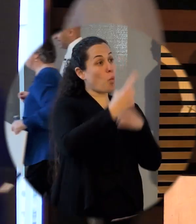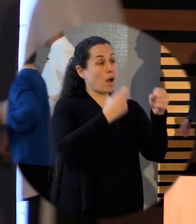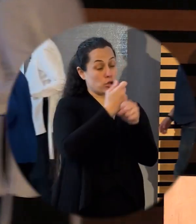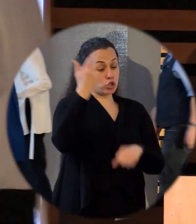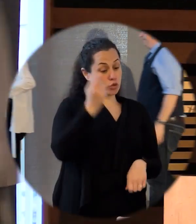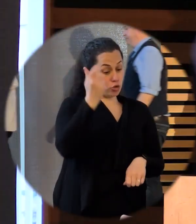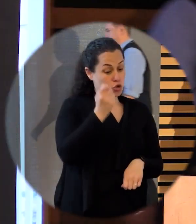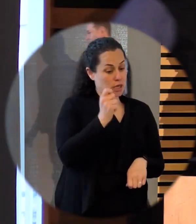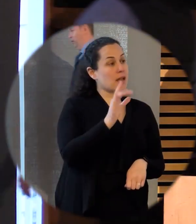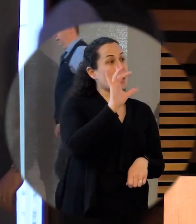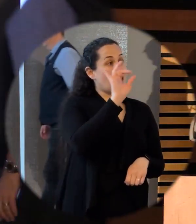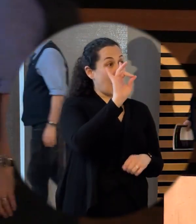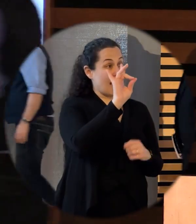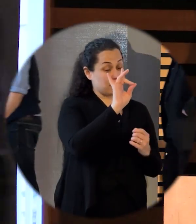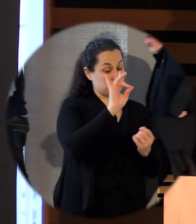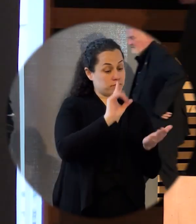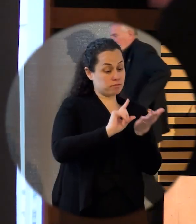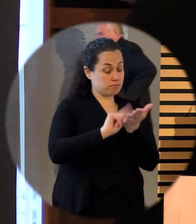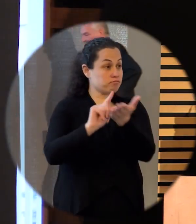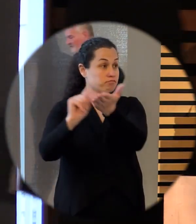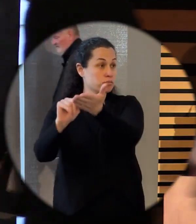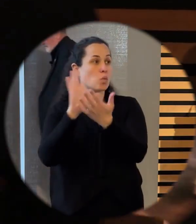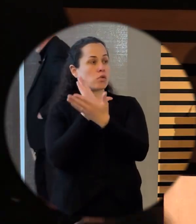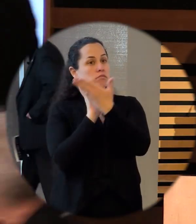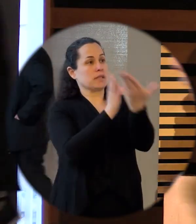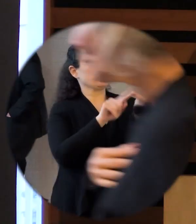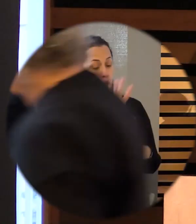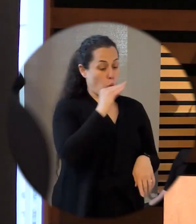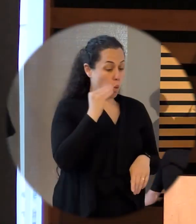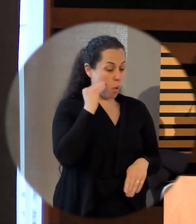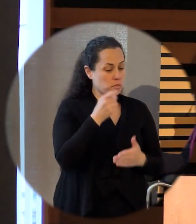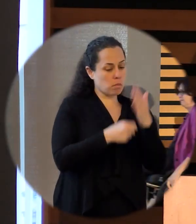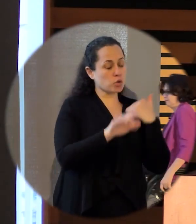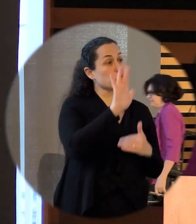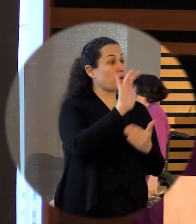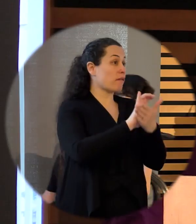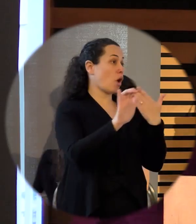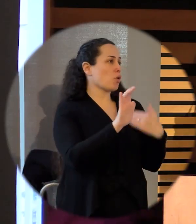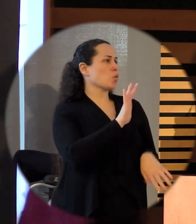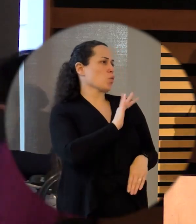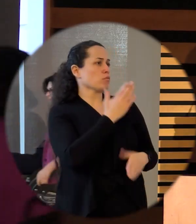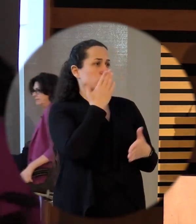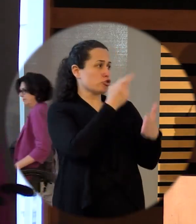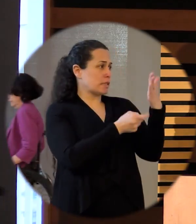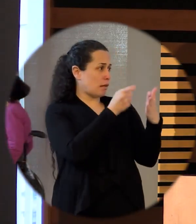The Walrus. That's eight issues delivered to your door for just $25. It's a great deal. You